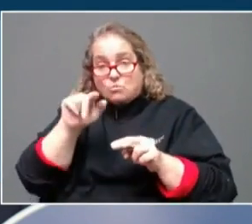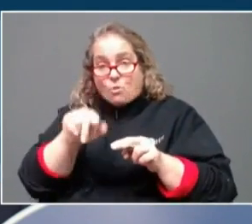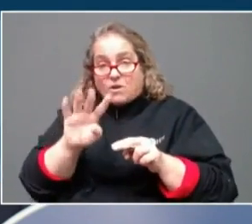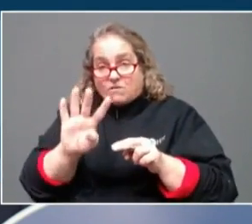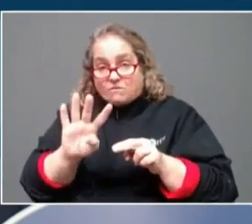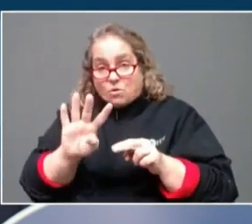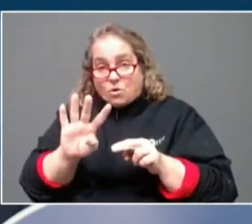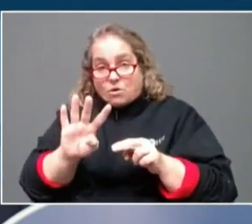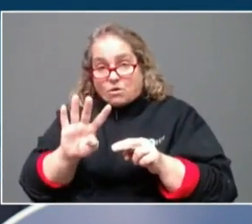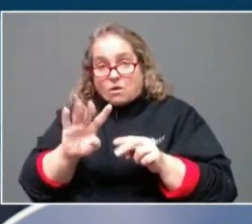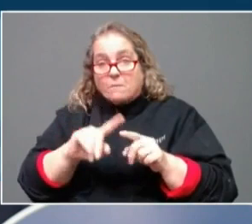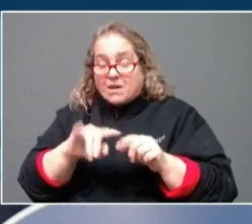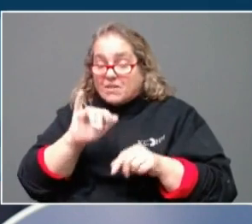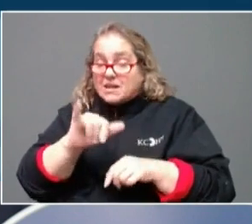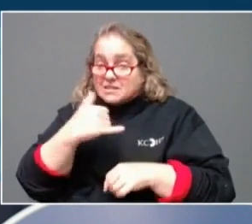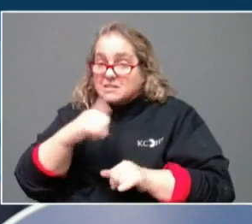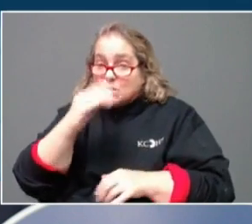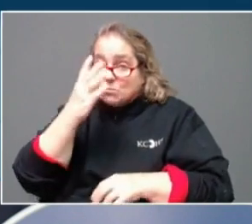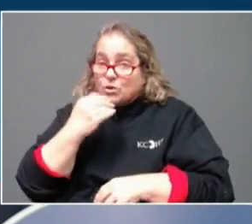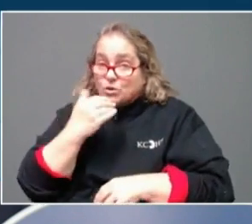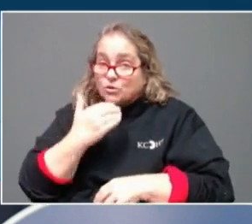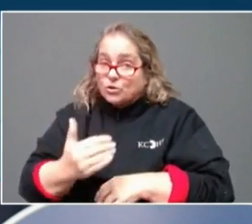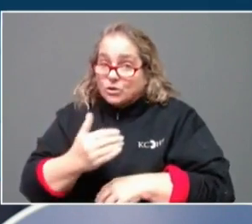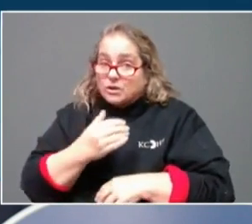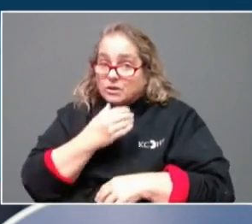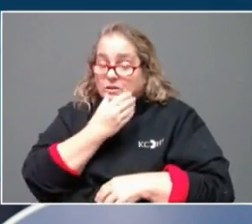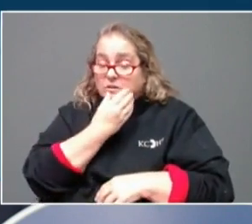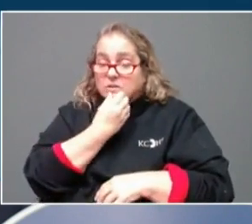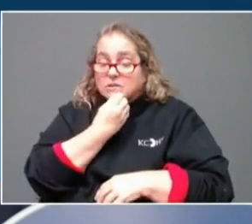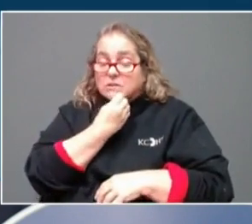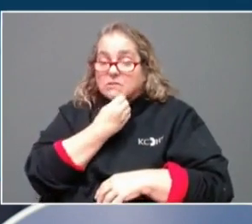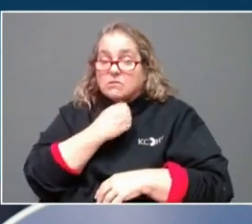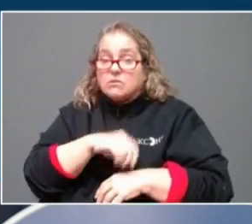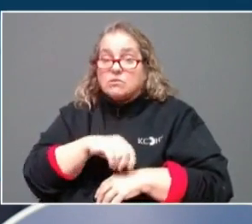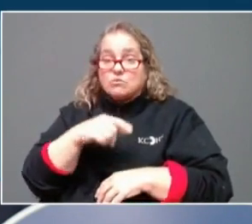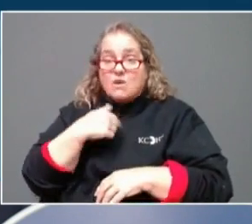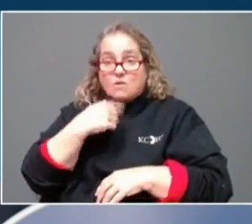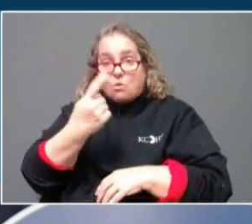pretty good if you think about it to have one infected person for every 2.5